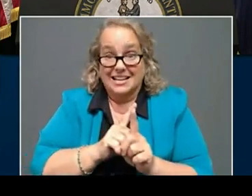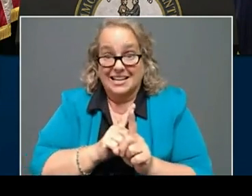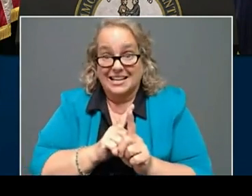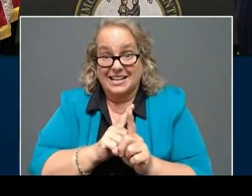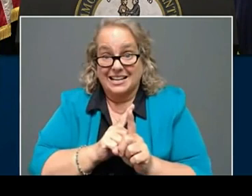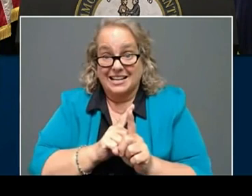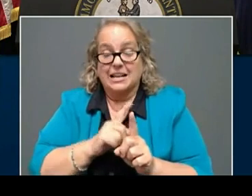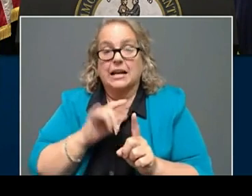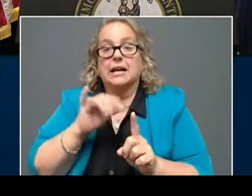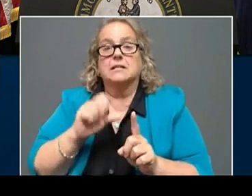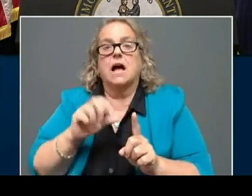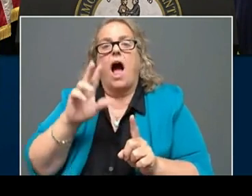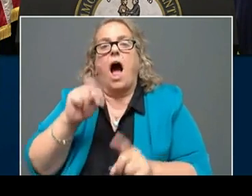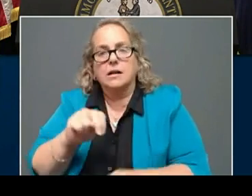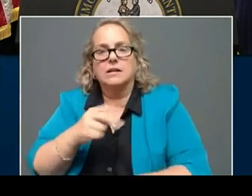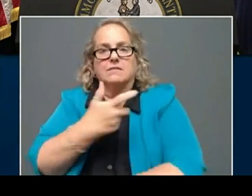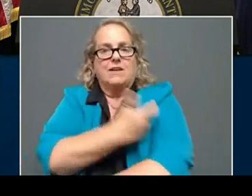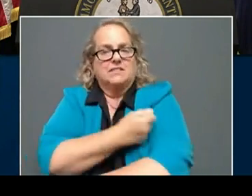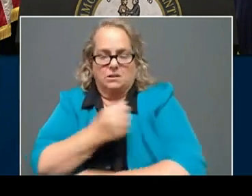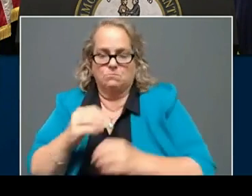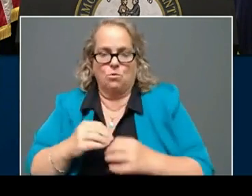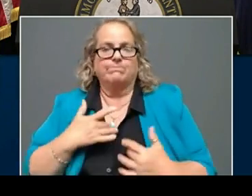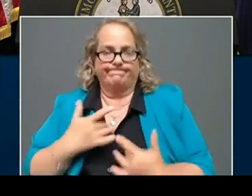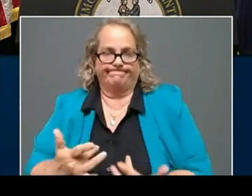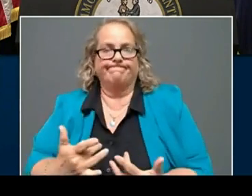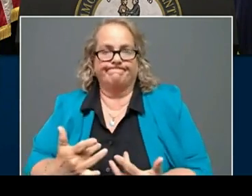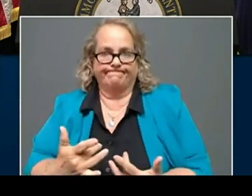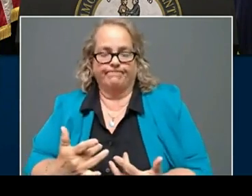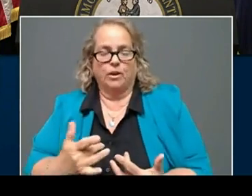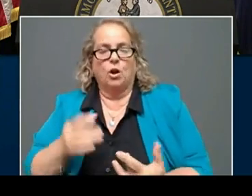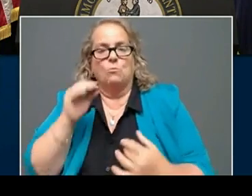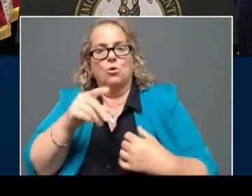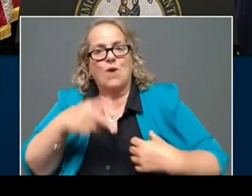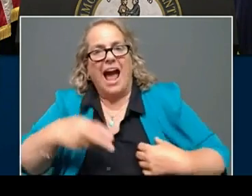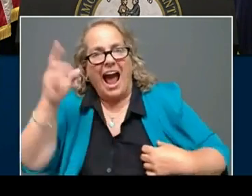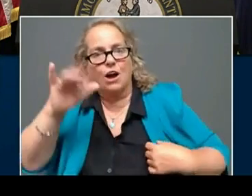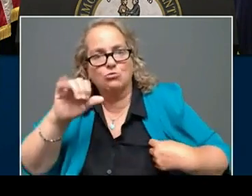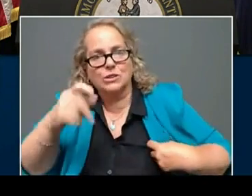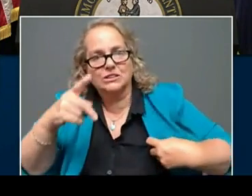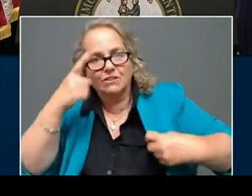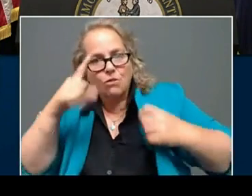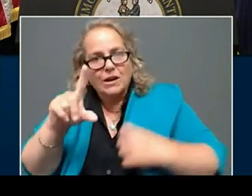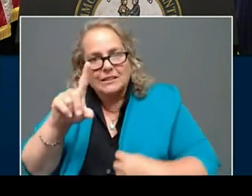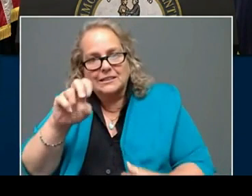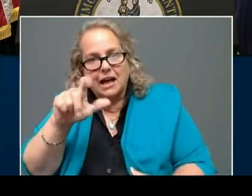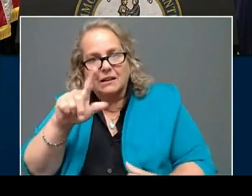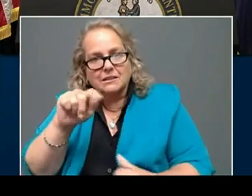putting them at high risk for the delta variant um, which obviously can, can